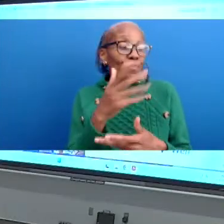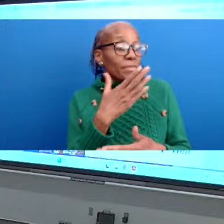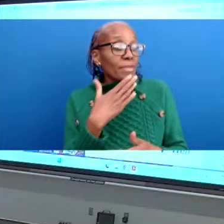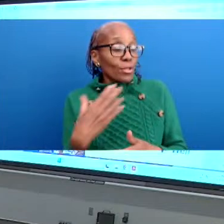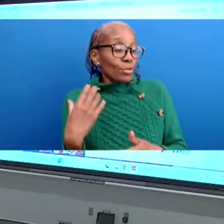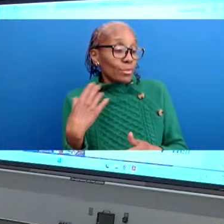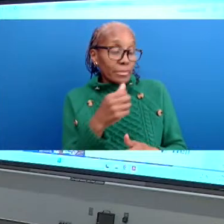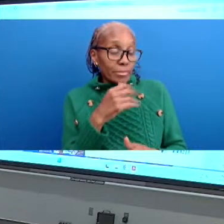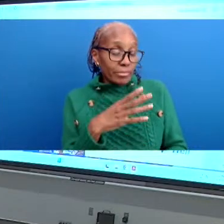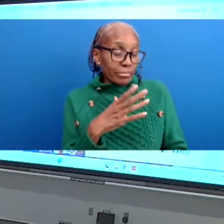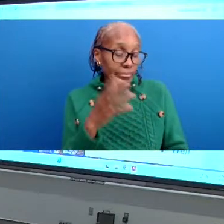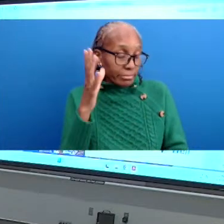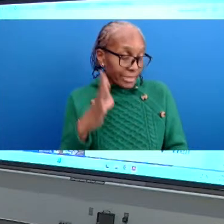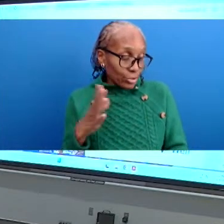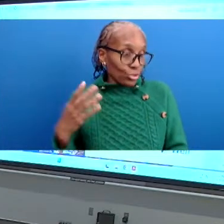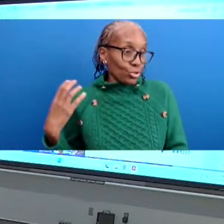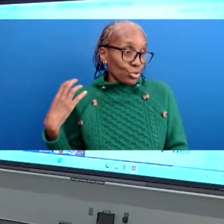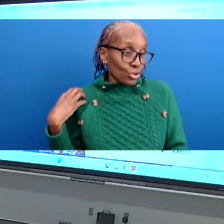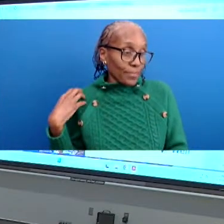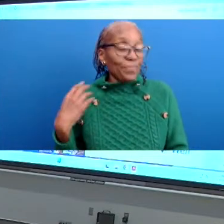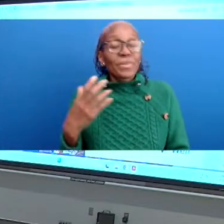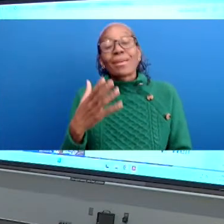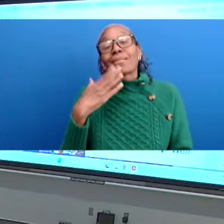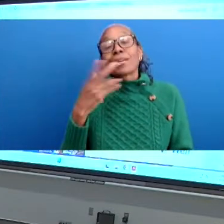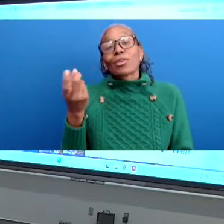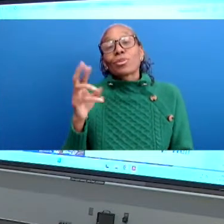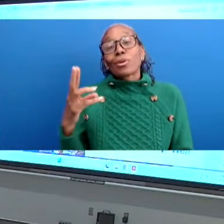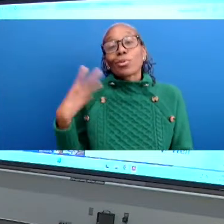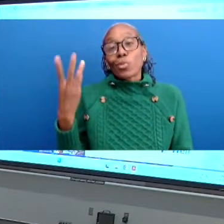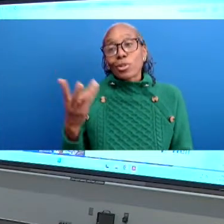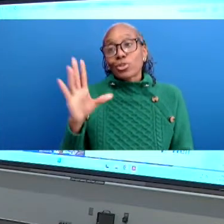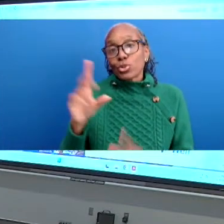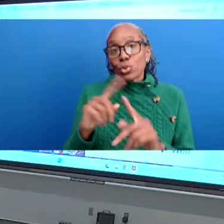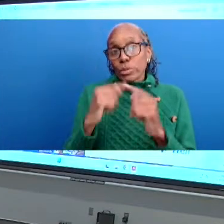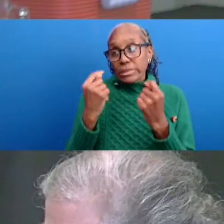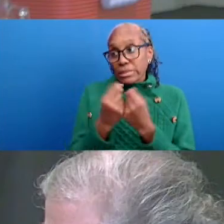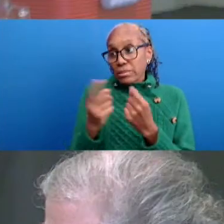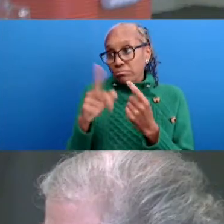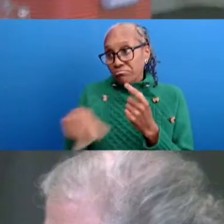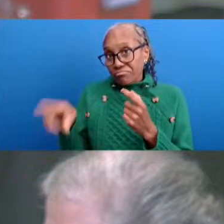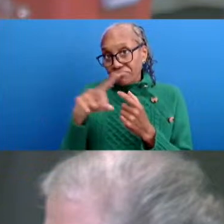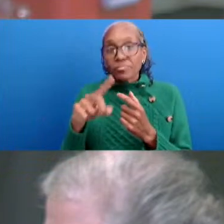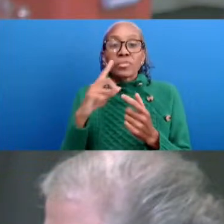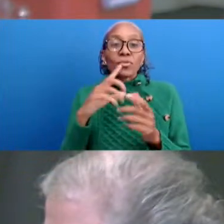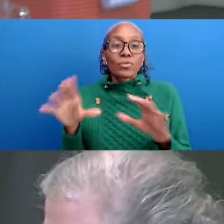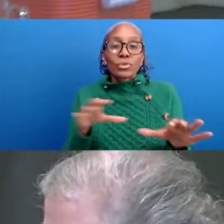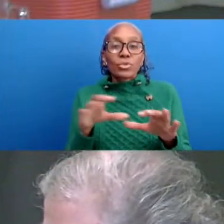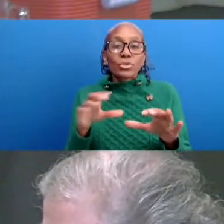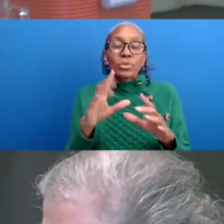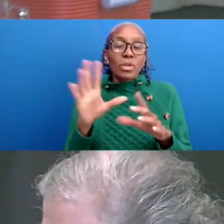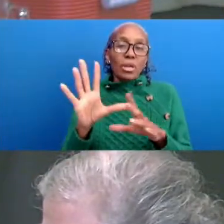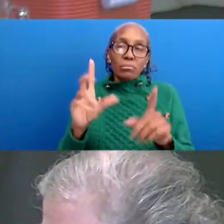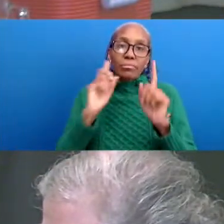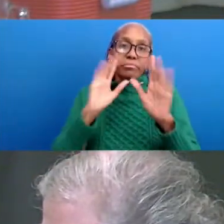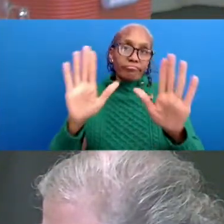COMMISSIONER MEYER AND THEN POWELL. THANK YOU, MR. CHAIRMAN.